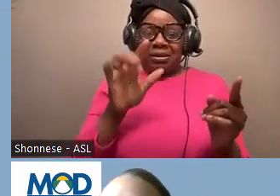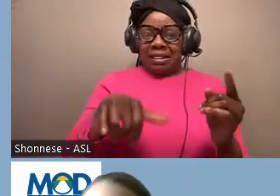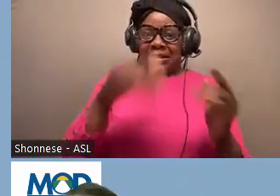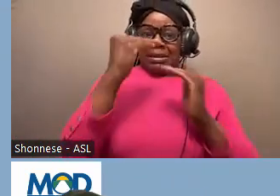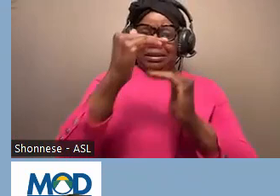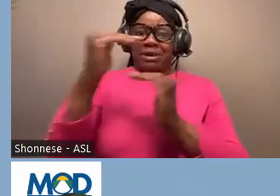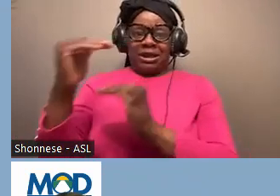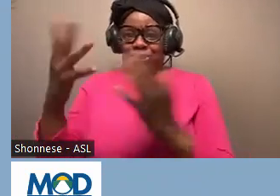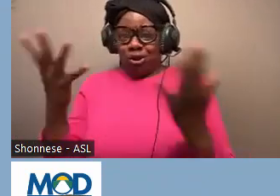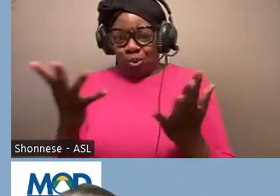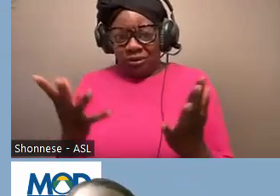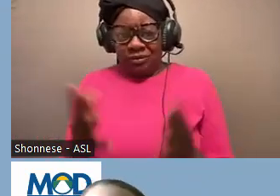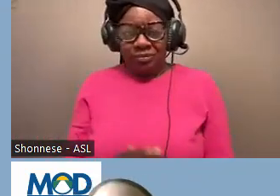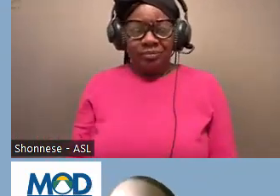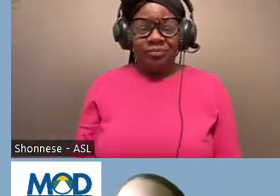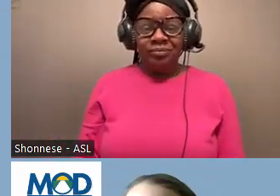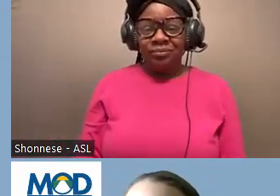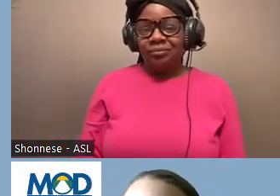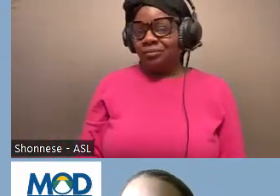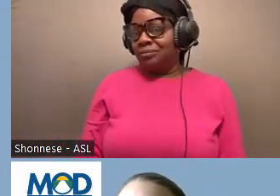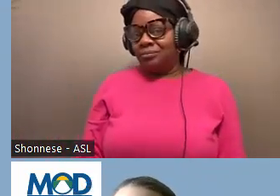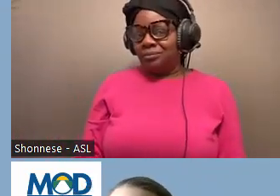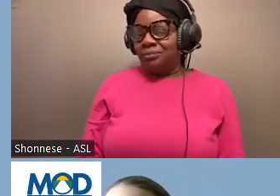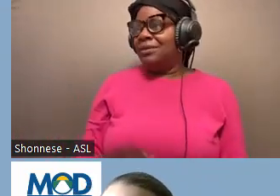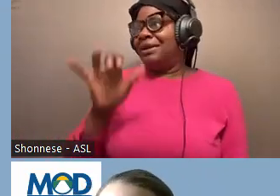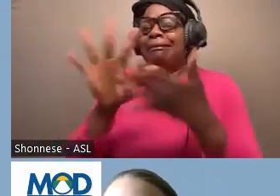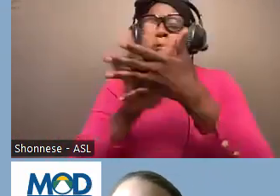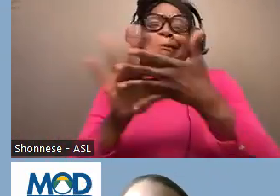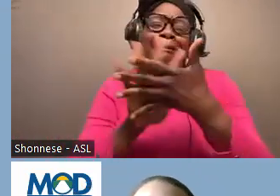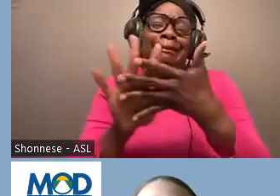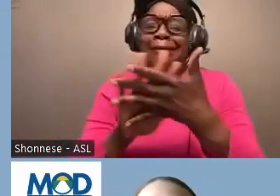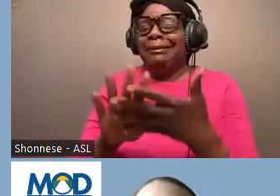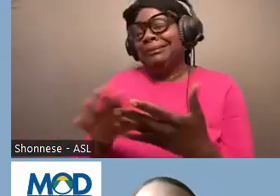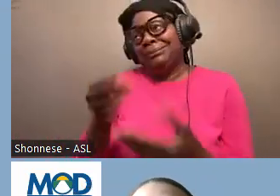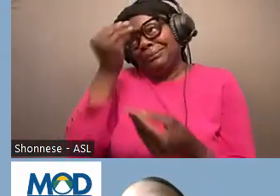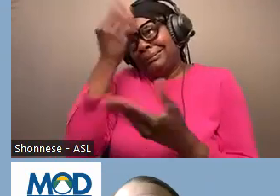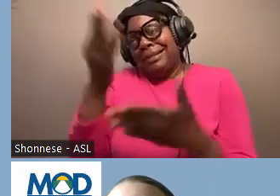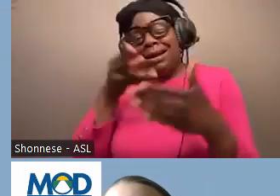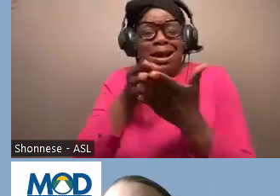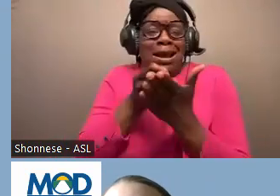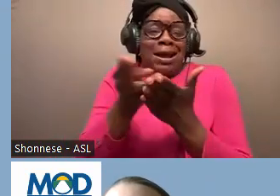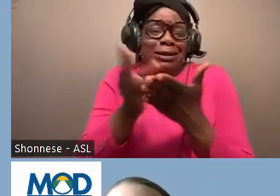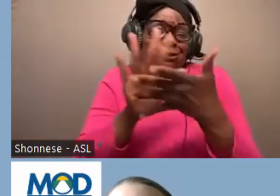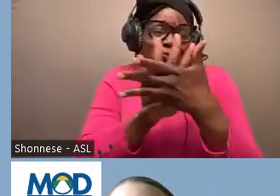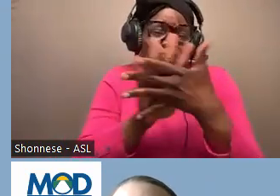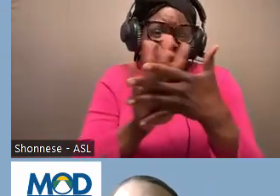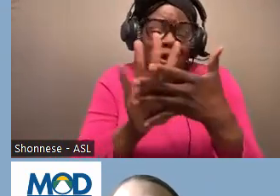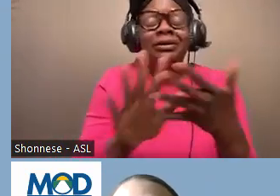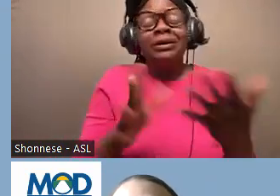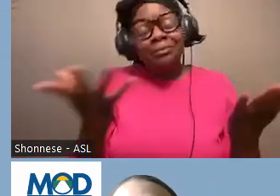It's a really grey area, . It depends. Are